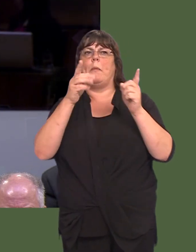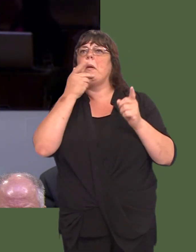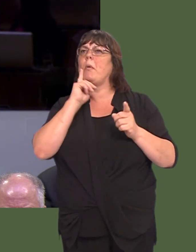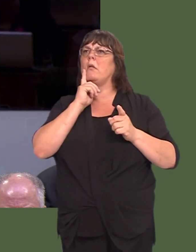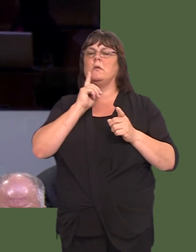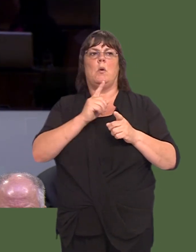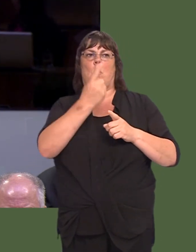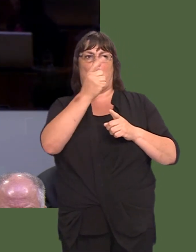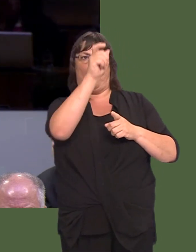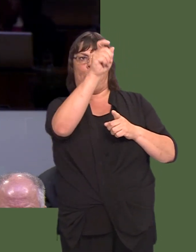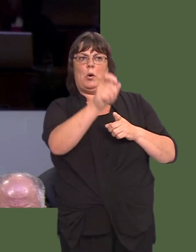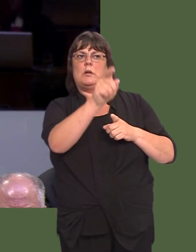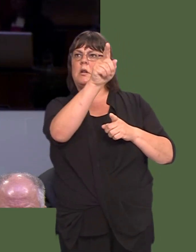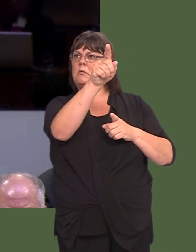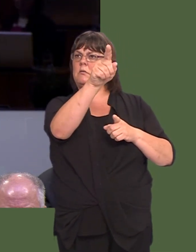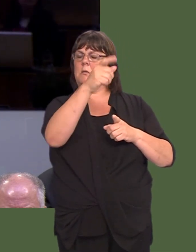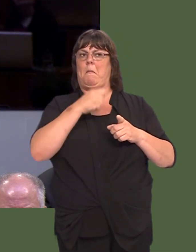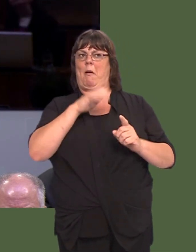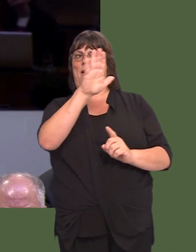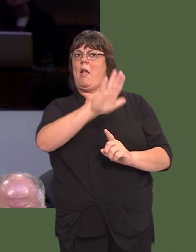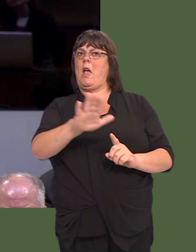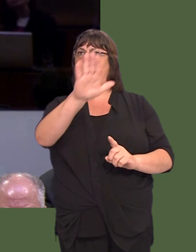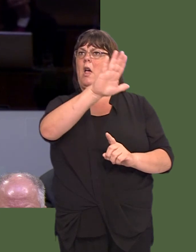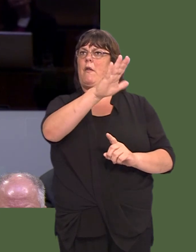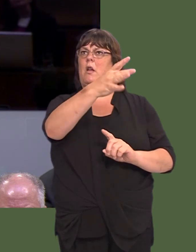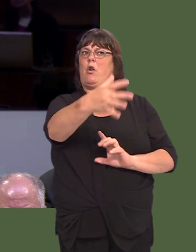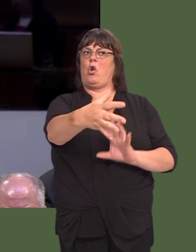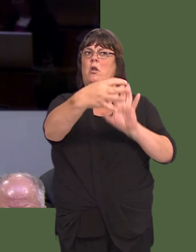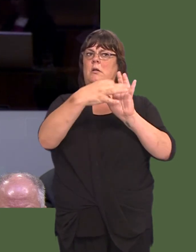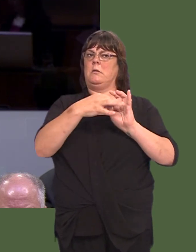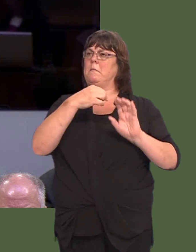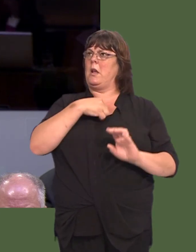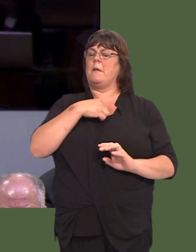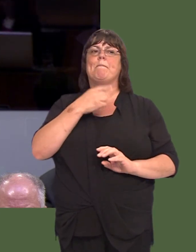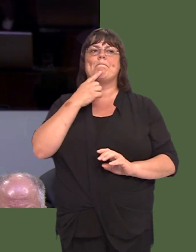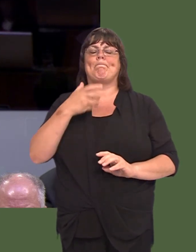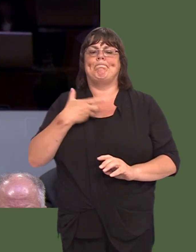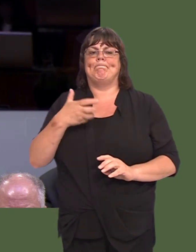Iíve been contacted, for example, by one constituent from Adfa who has complained that